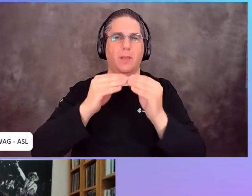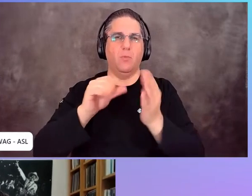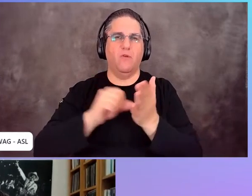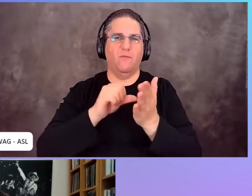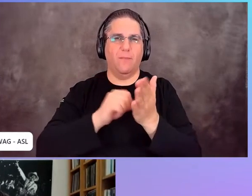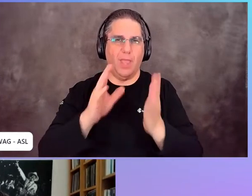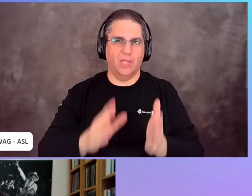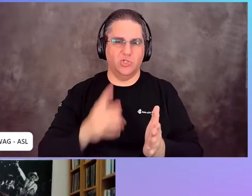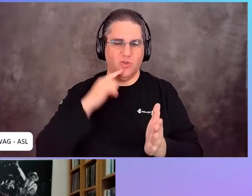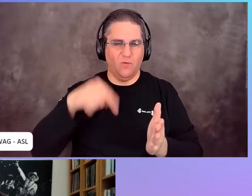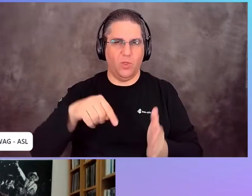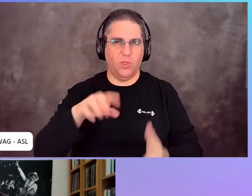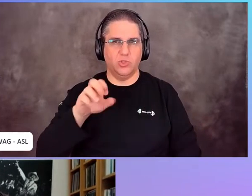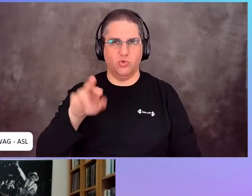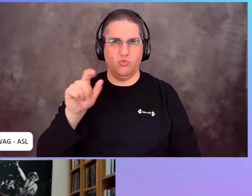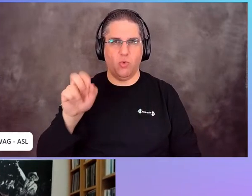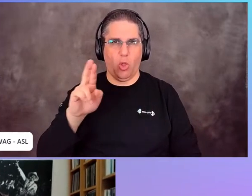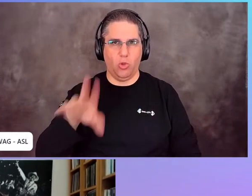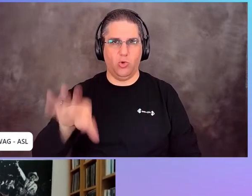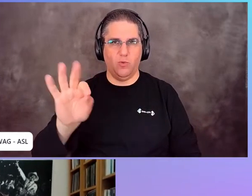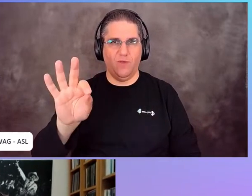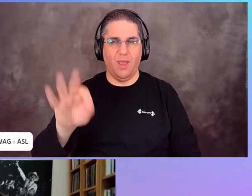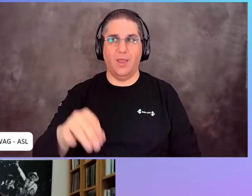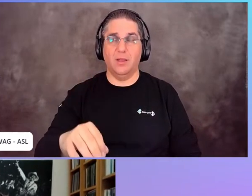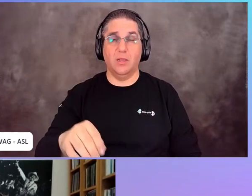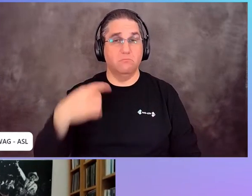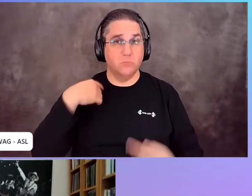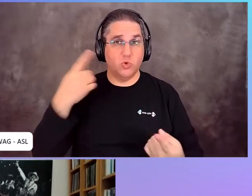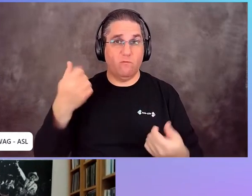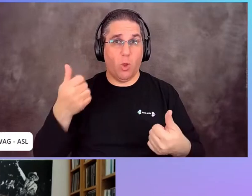didn't. We used the court to start a home page. And assess